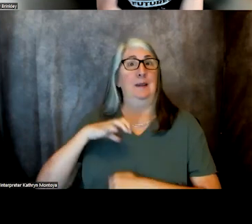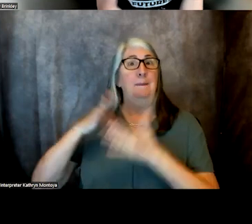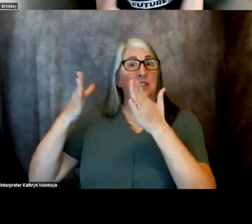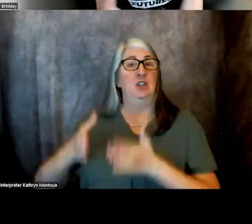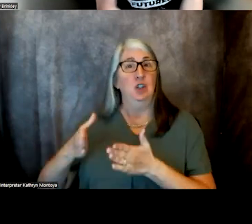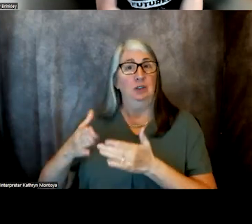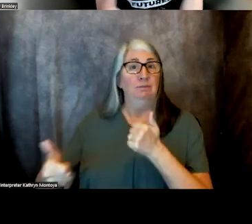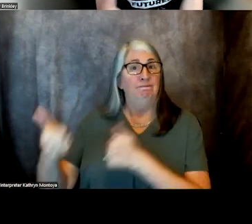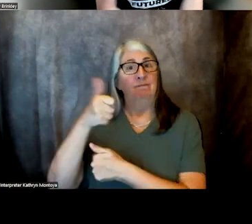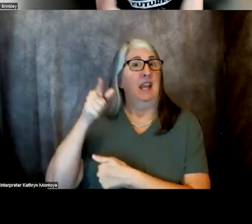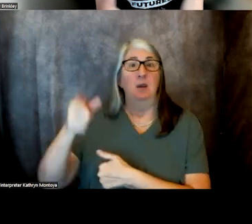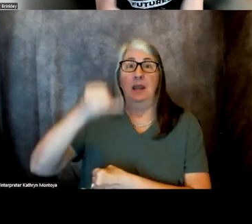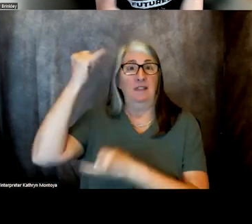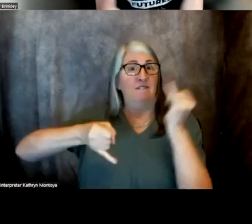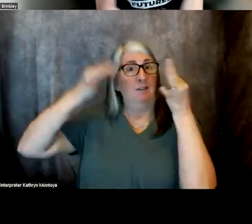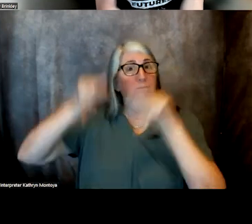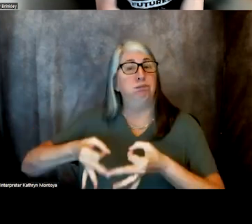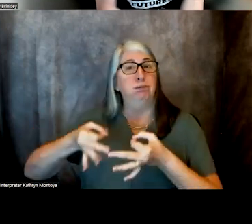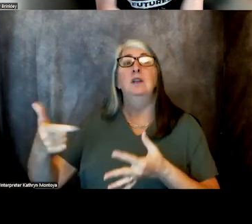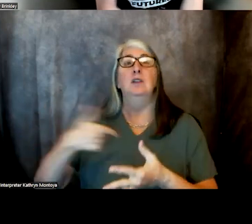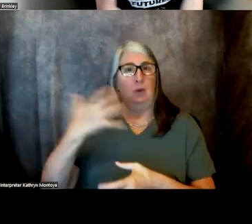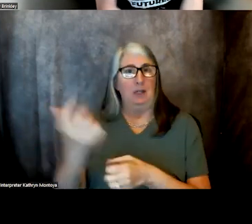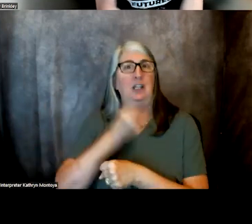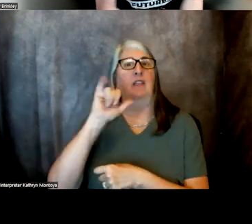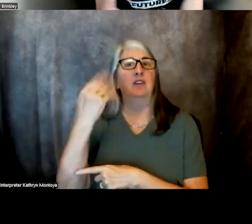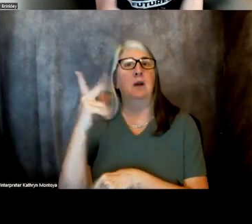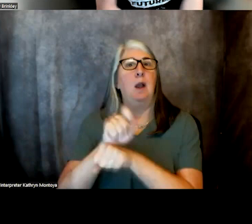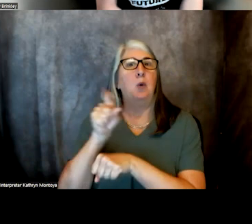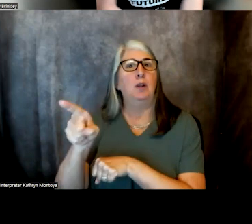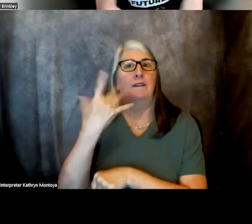THE FINAL SAY. I GOT THE JOB AND WORKED THERE FOR FIVE YEARS AND